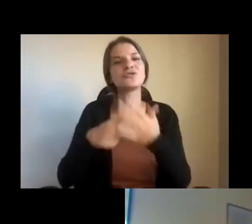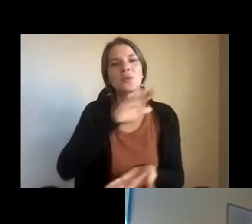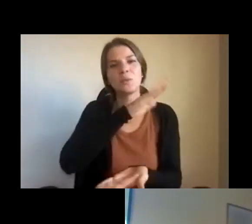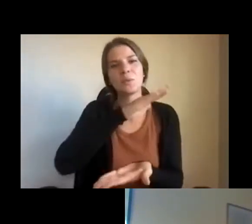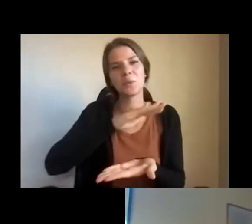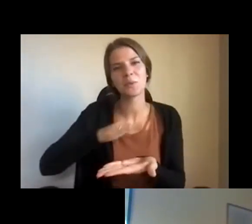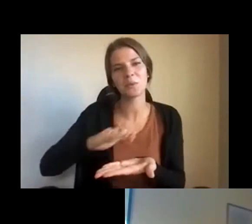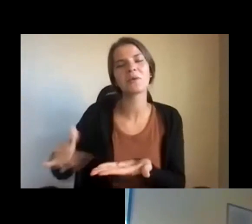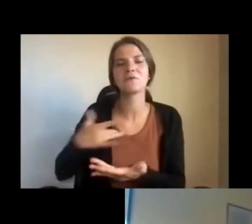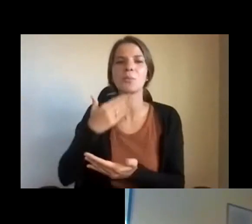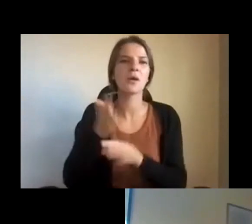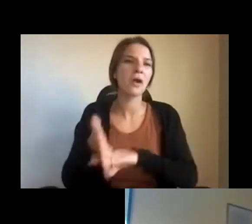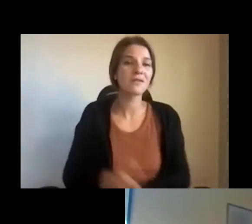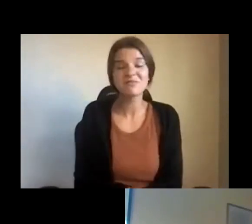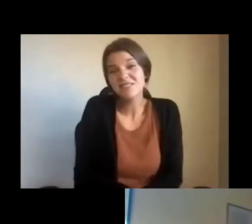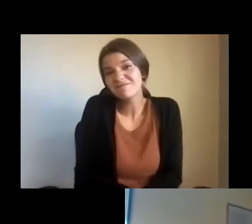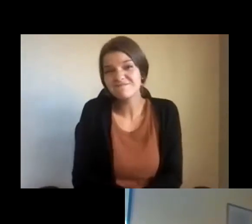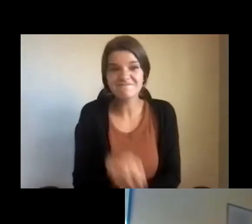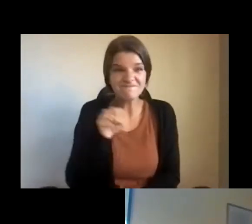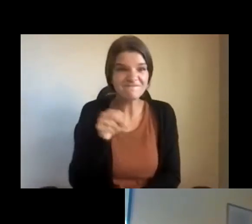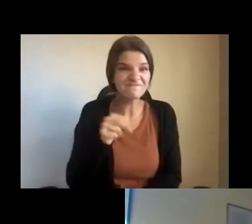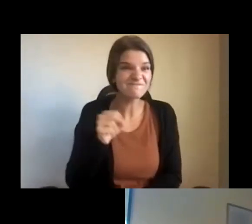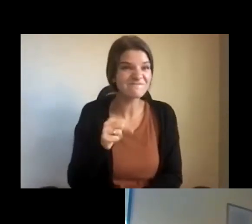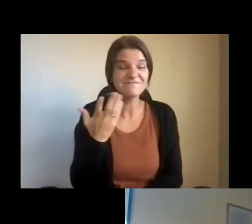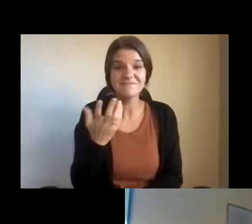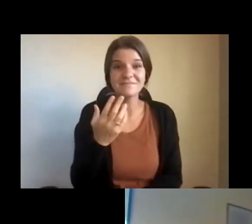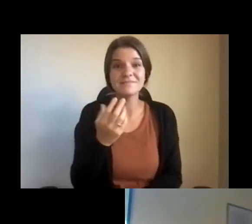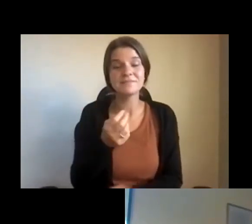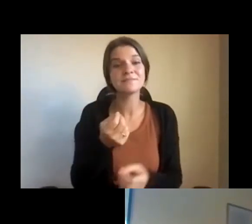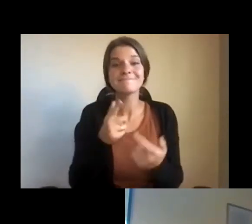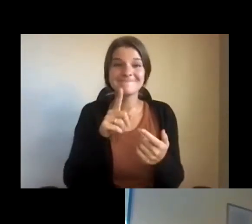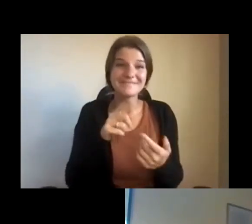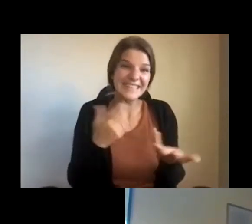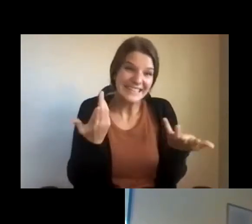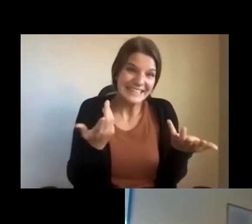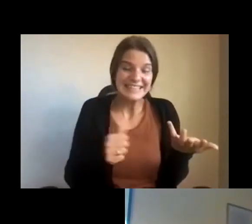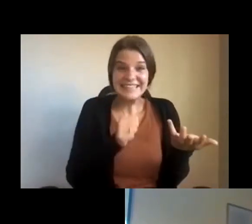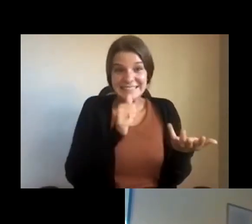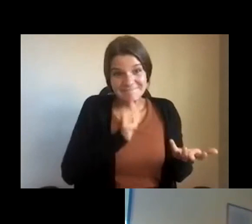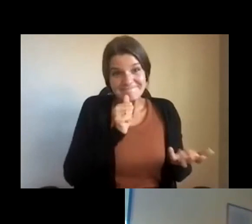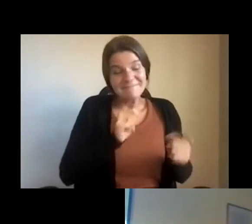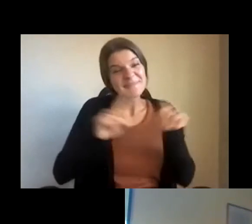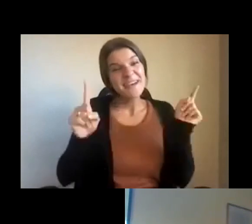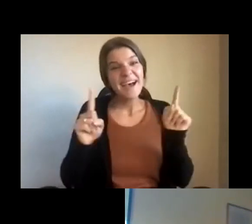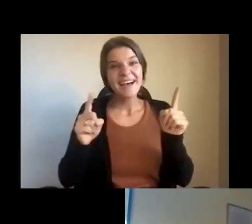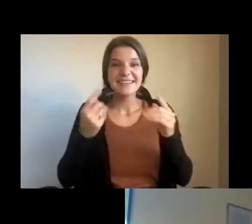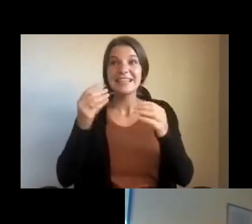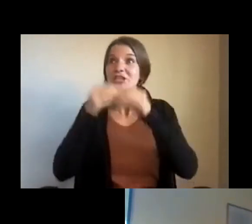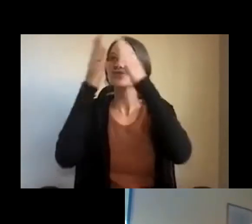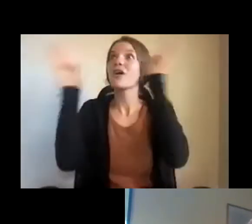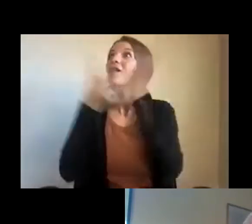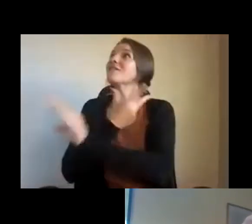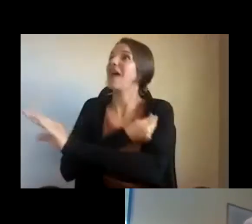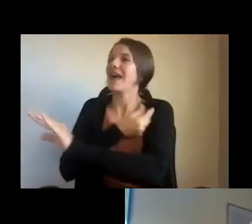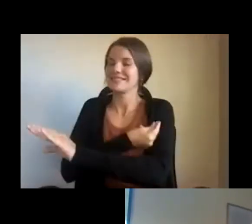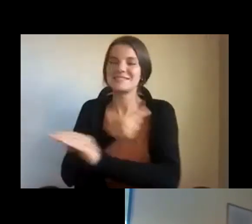Just sort of par for course, and not unexpected with vaccines in general. Okay, thank you.